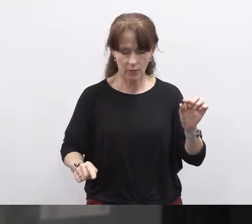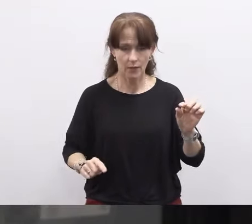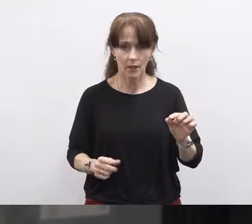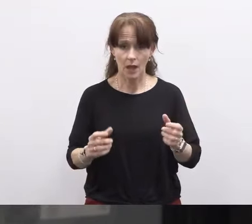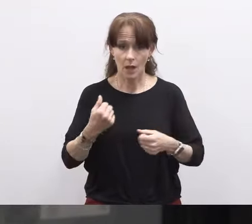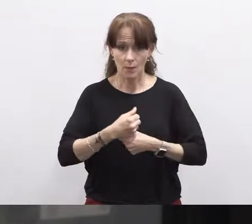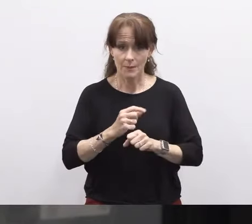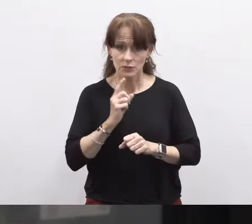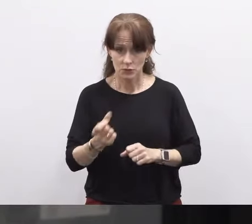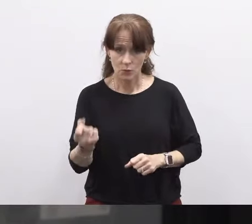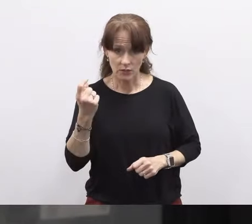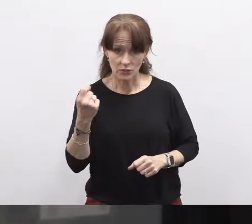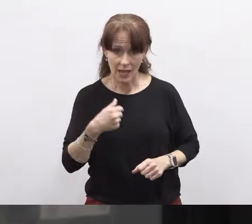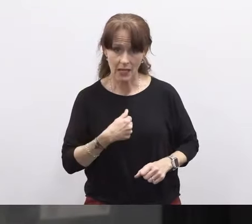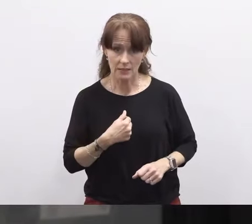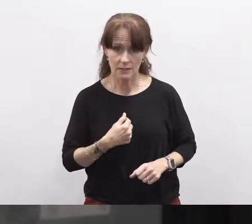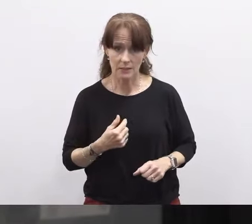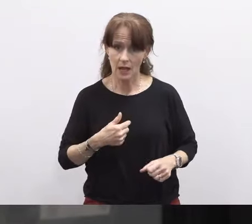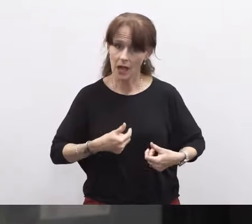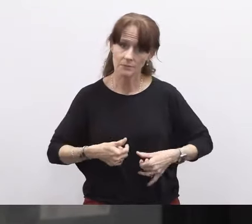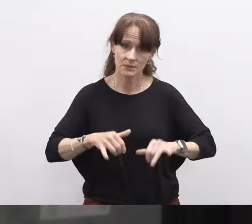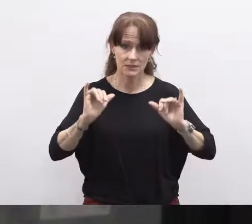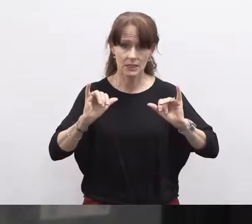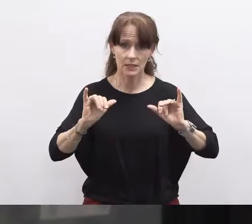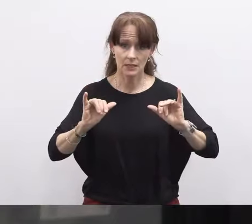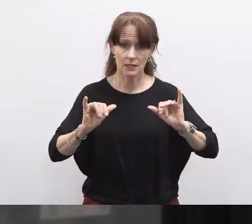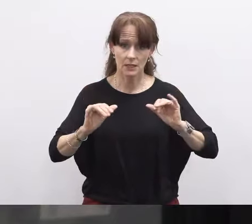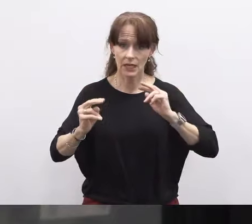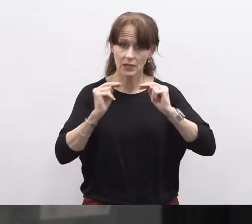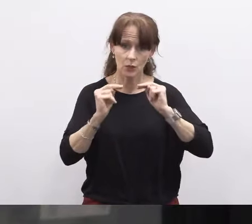that I'm still, we're still in negotiations.